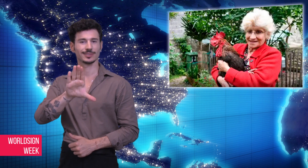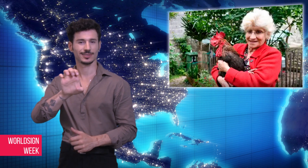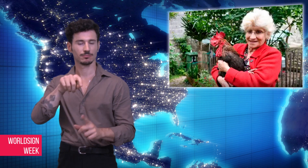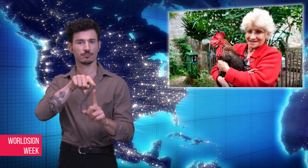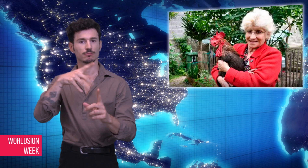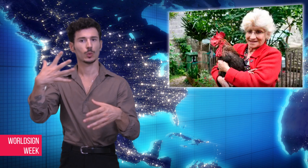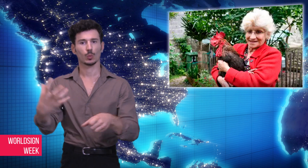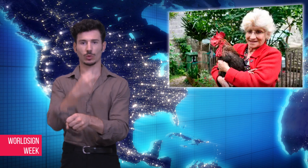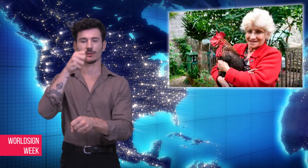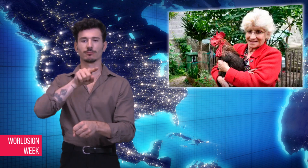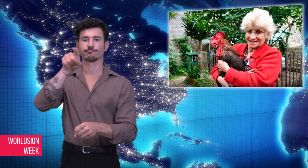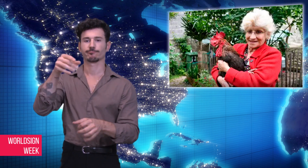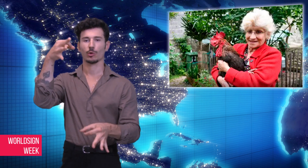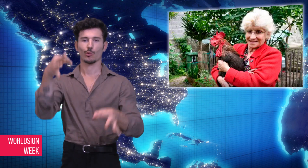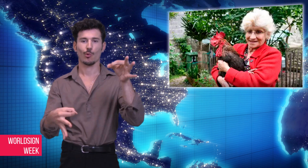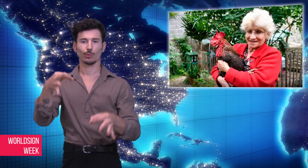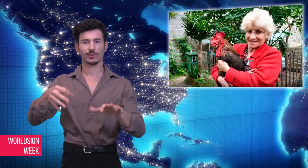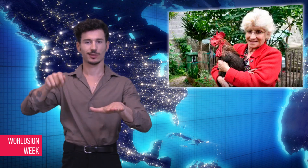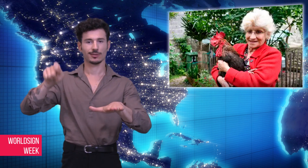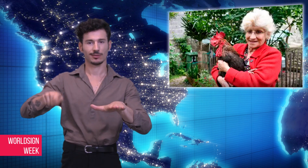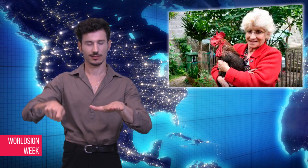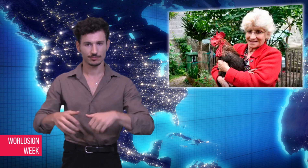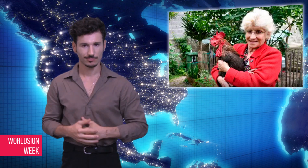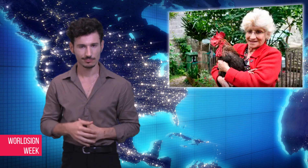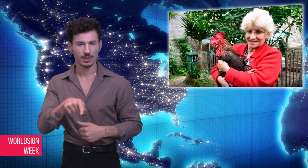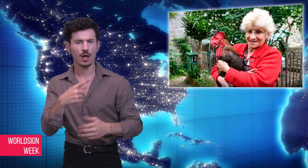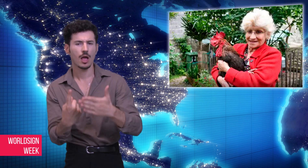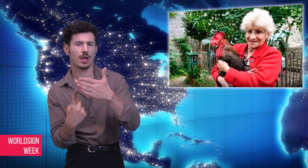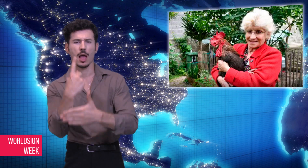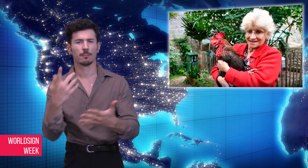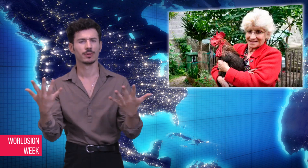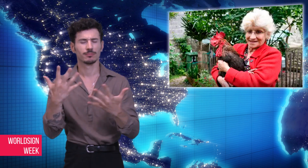‘Maurice’, won a case at a French court.